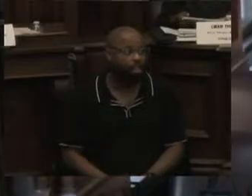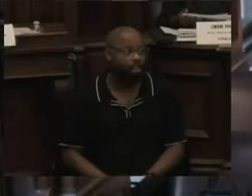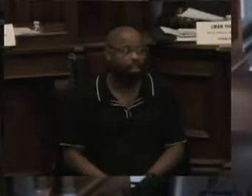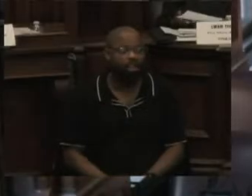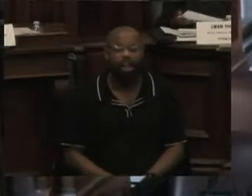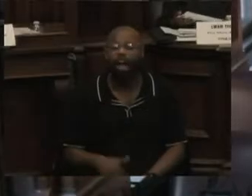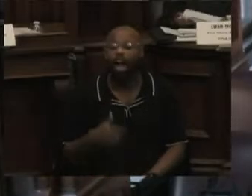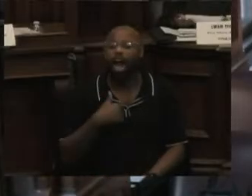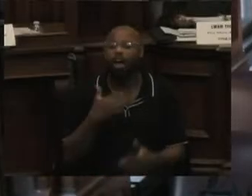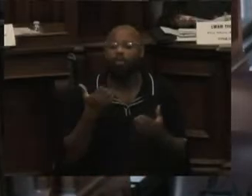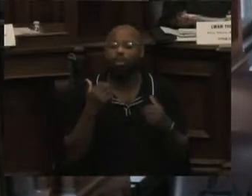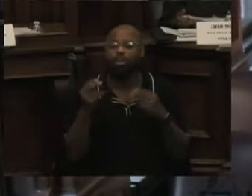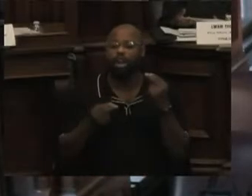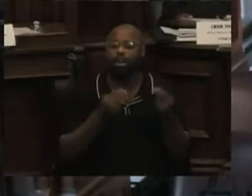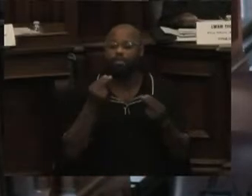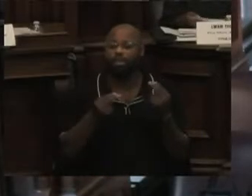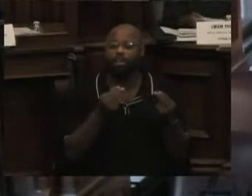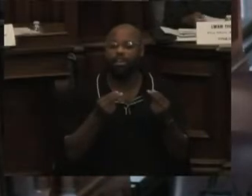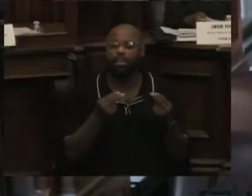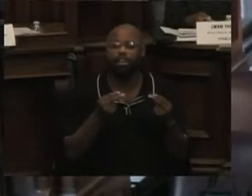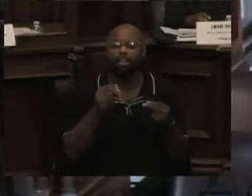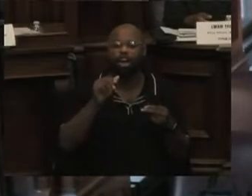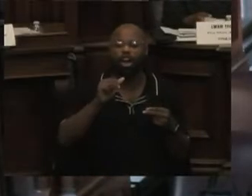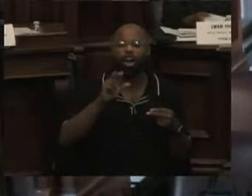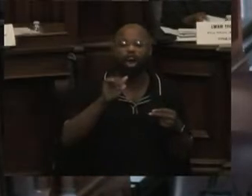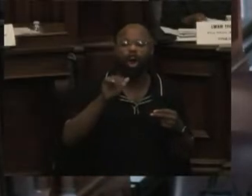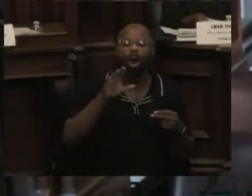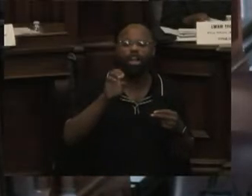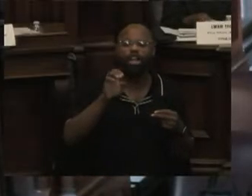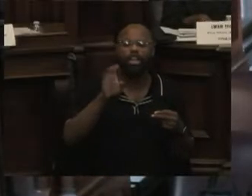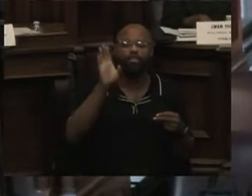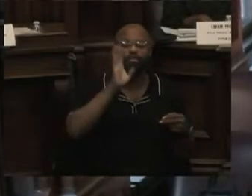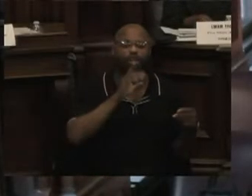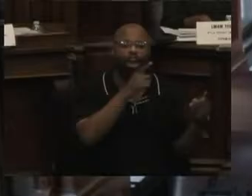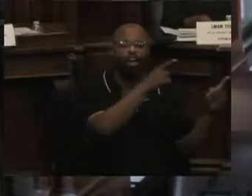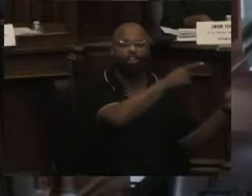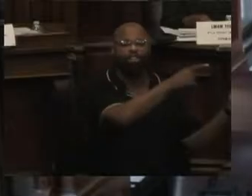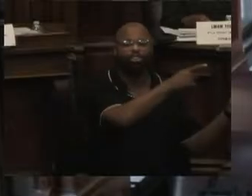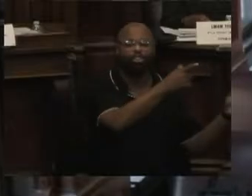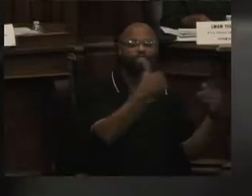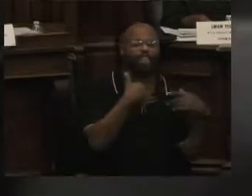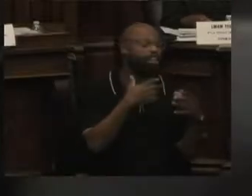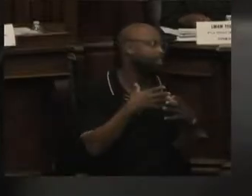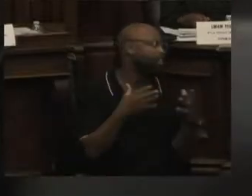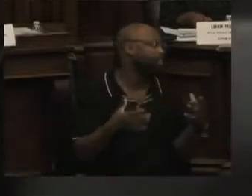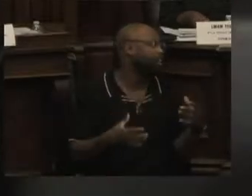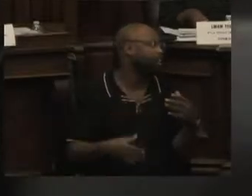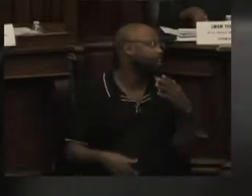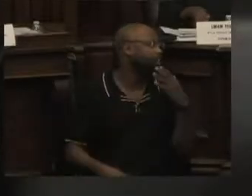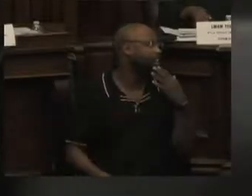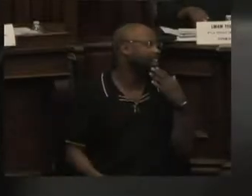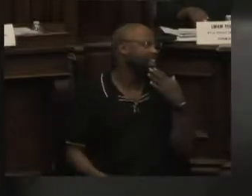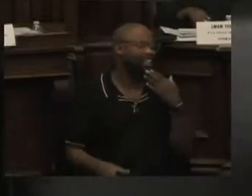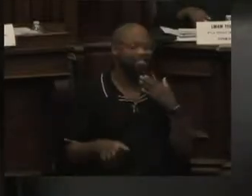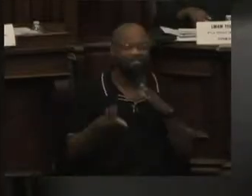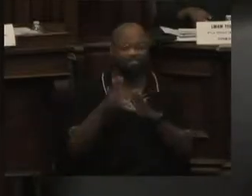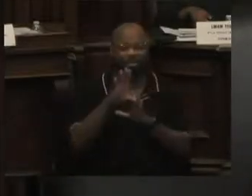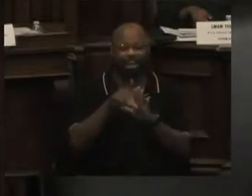I second that. Can you nominate somebody? Because I want to